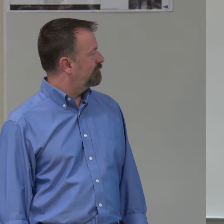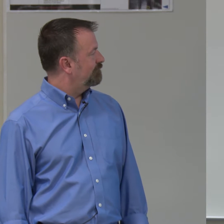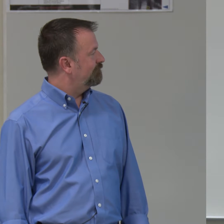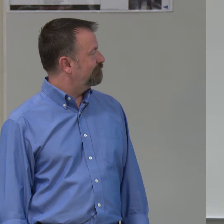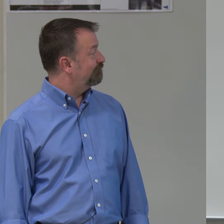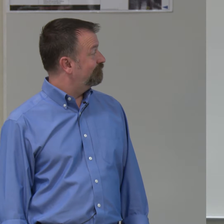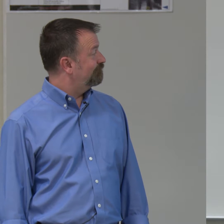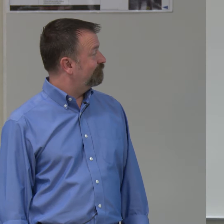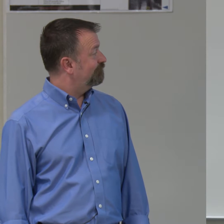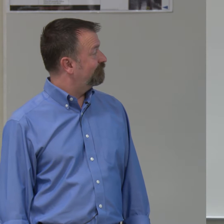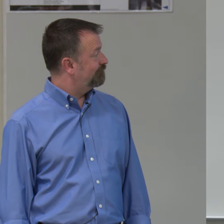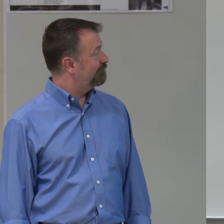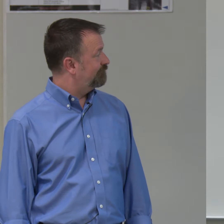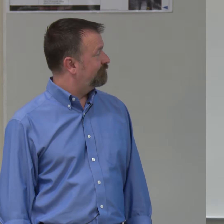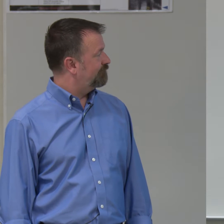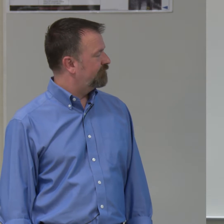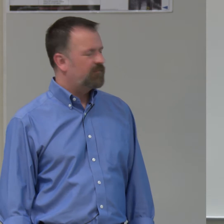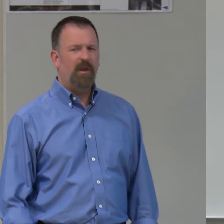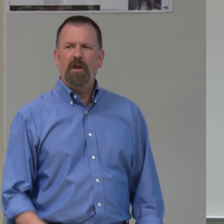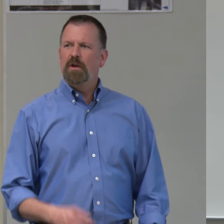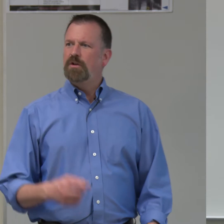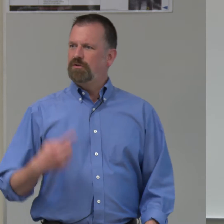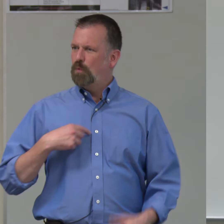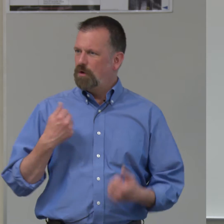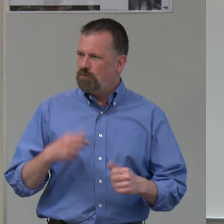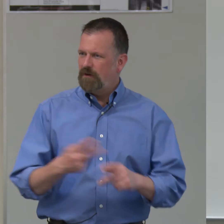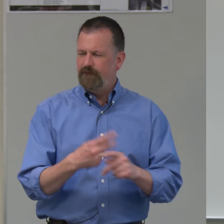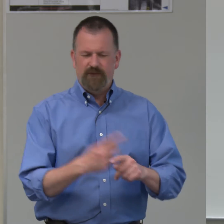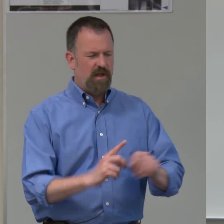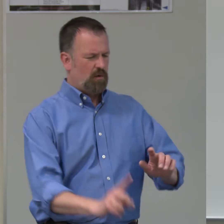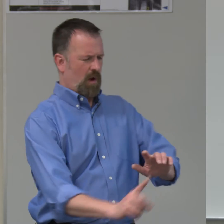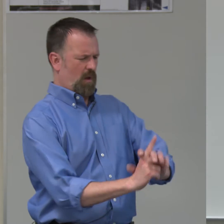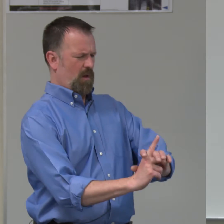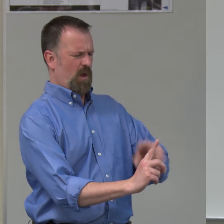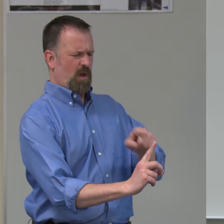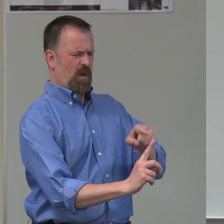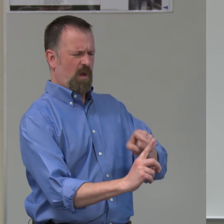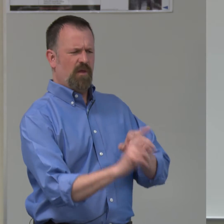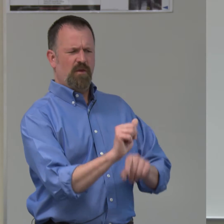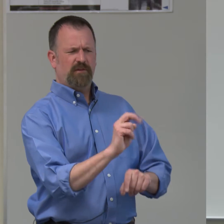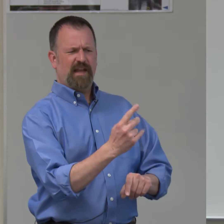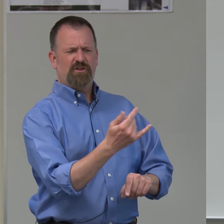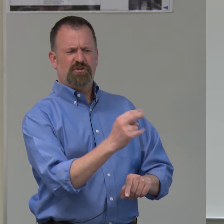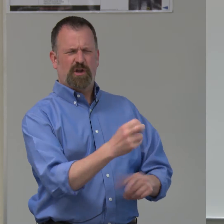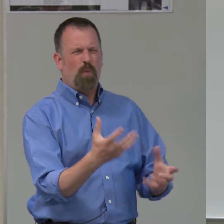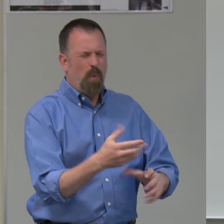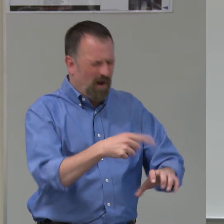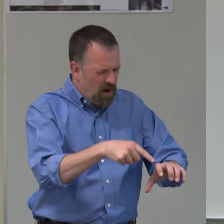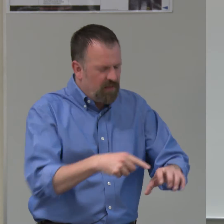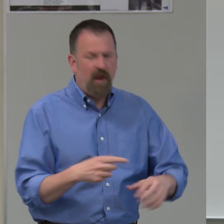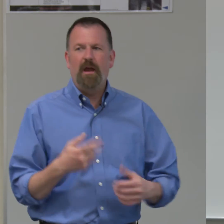is trying to figure out what those antigens are and trying to stimulate better responses against those.